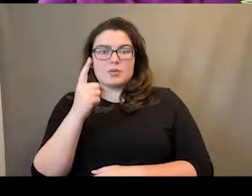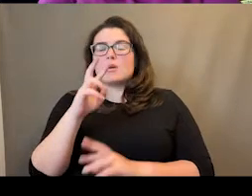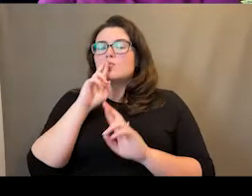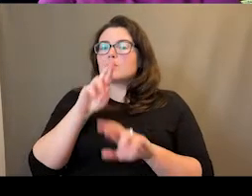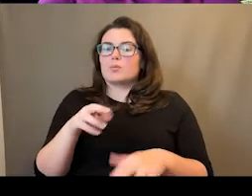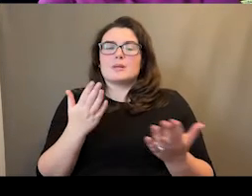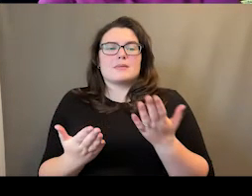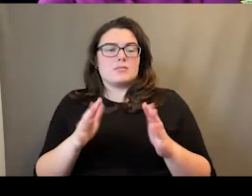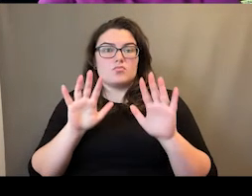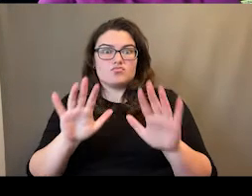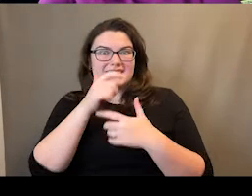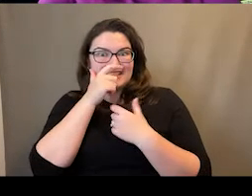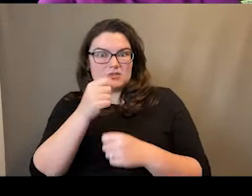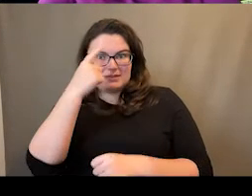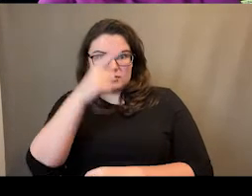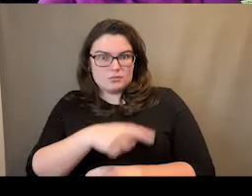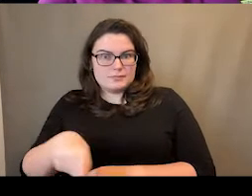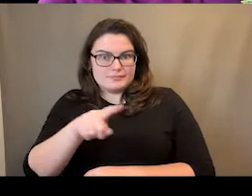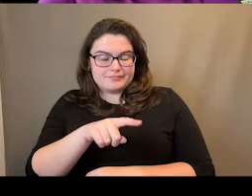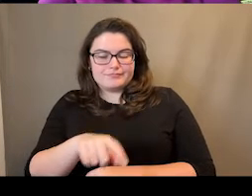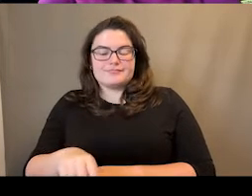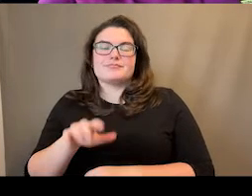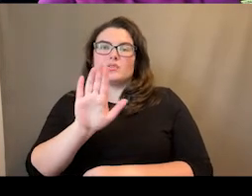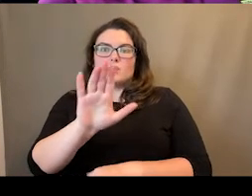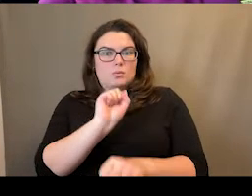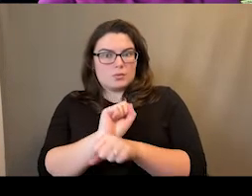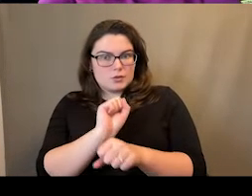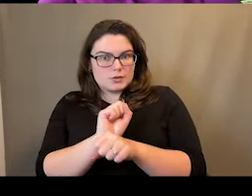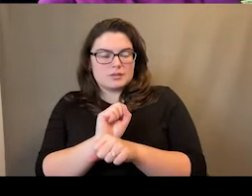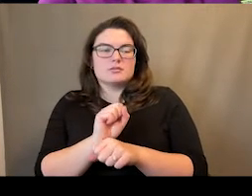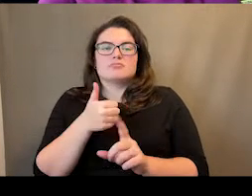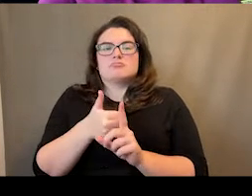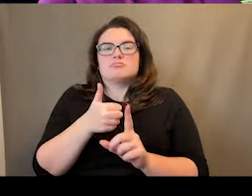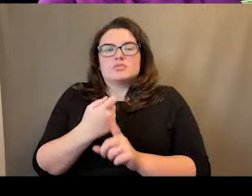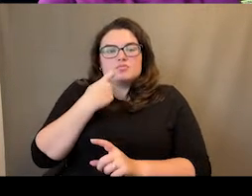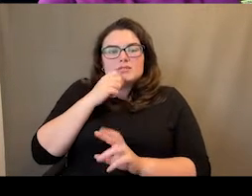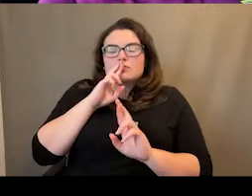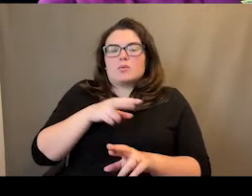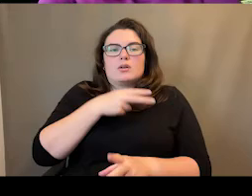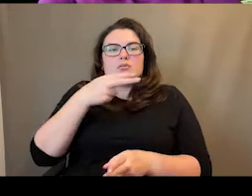great interest to you in your work, is a recent report called Diversity and STEM,